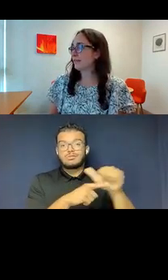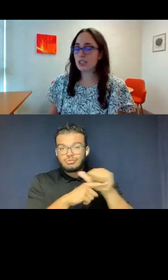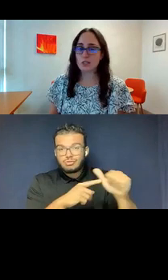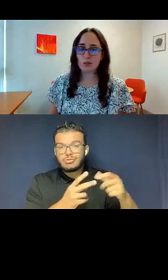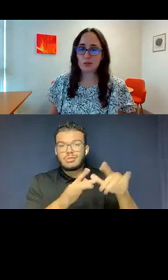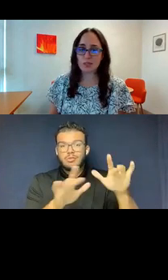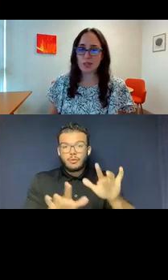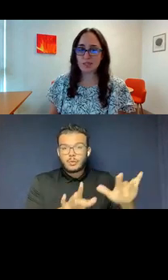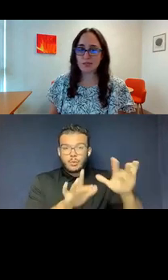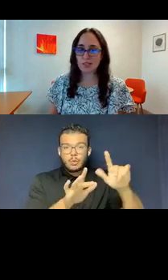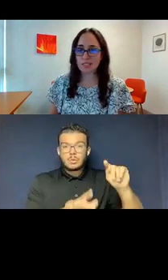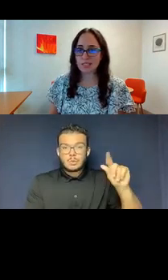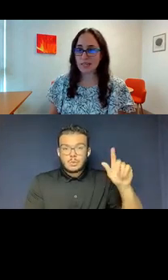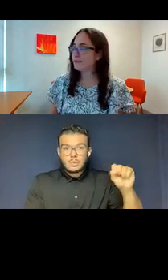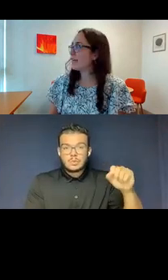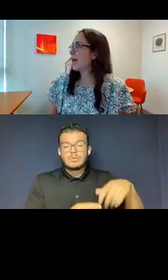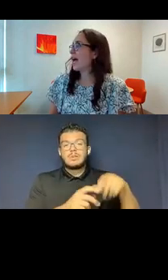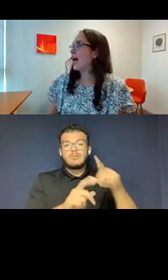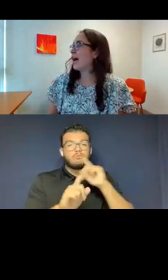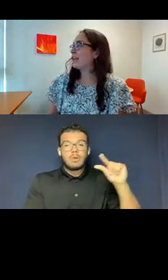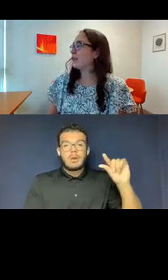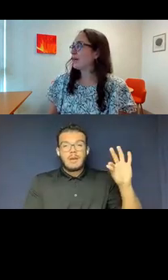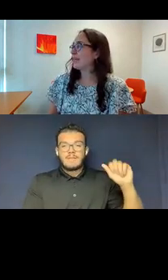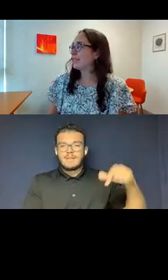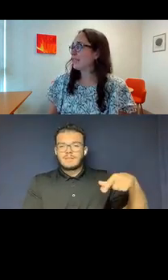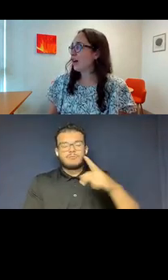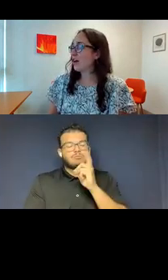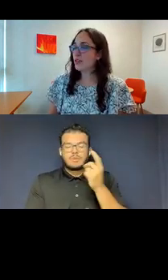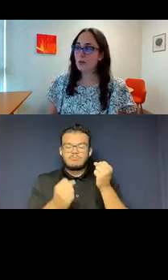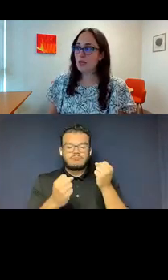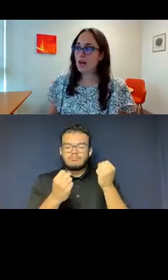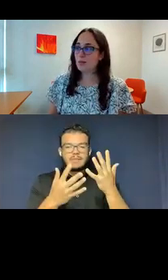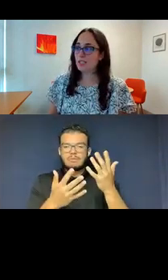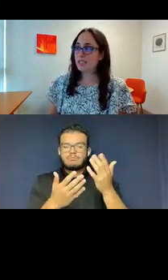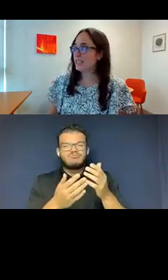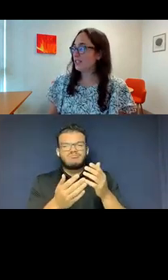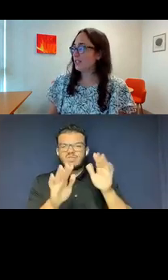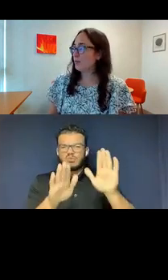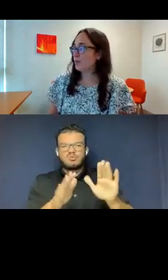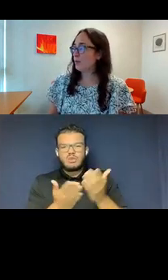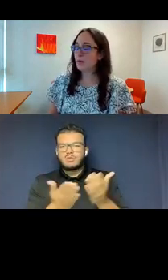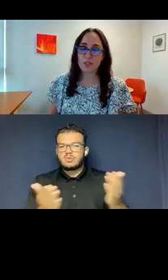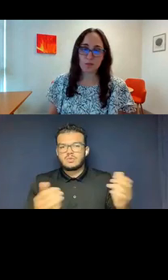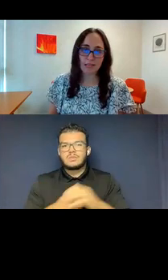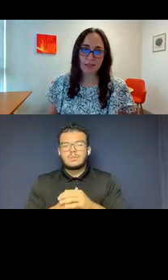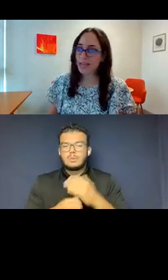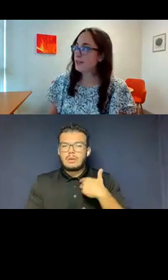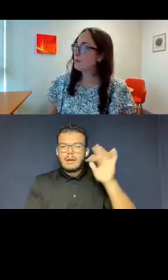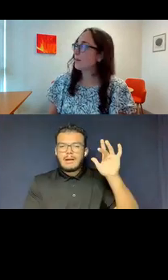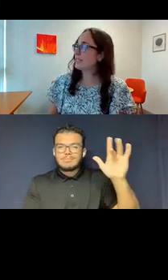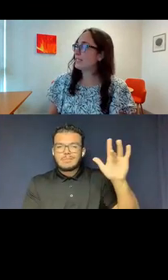reports, FAQs, lots of good stuff. You can click on those options. And it will be right there.